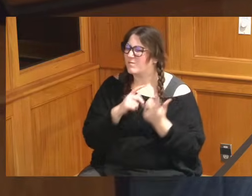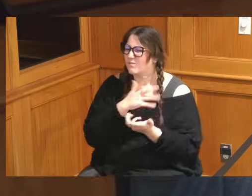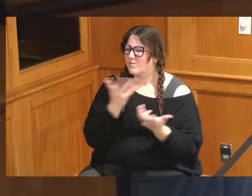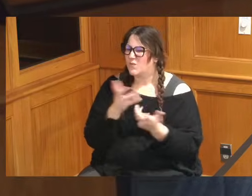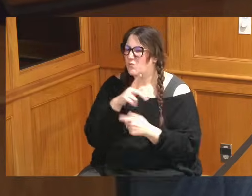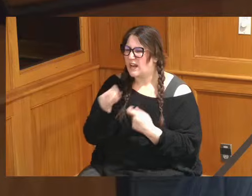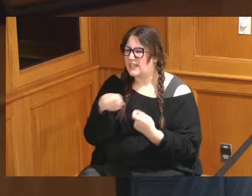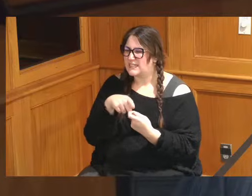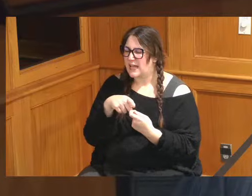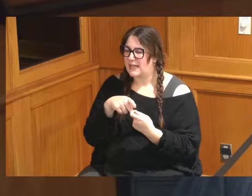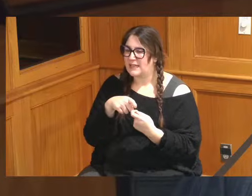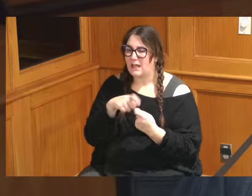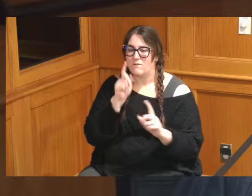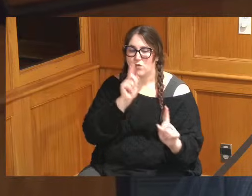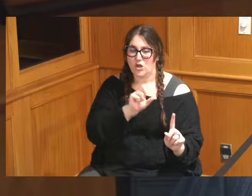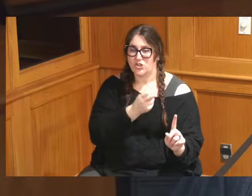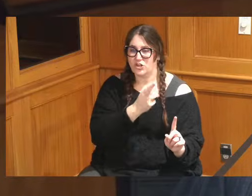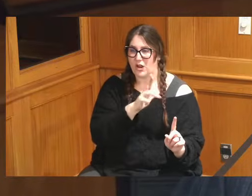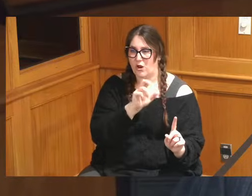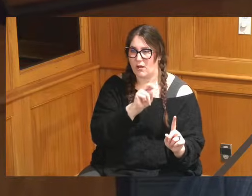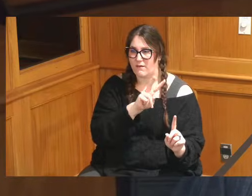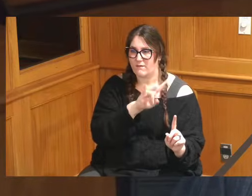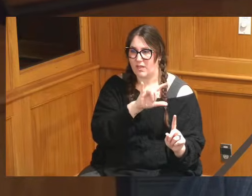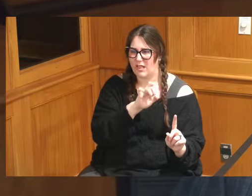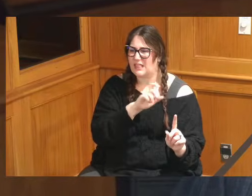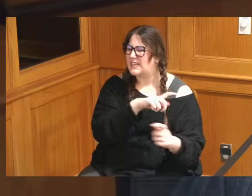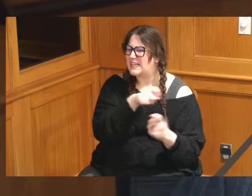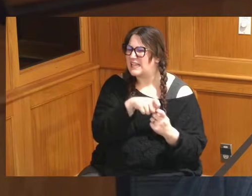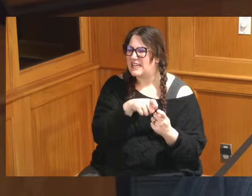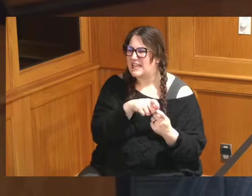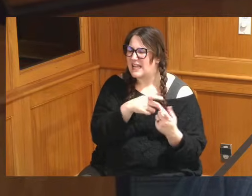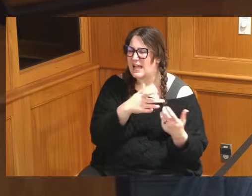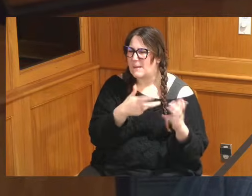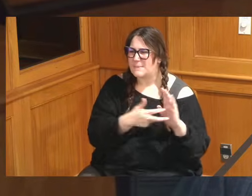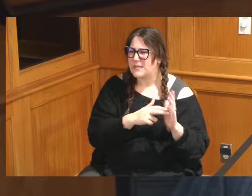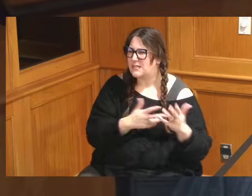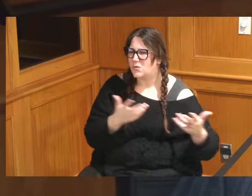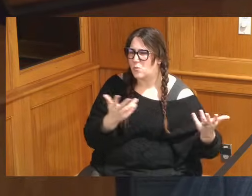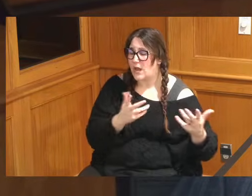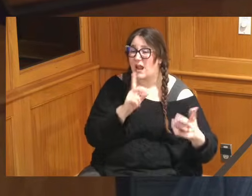maybe Sharonville or anybody else, what does that exactly mean? Are they are they literally going to